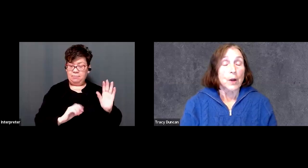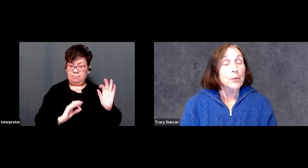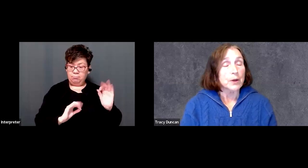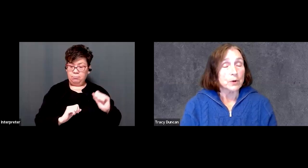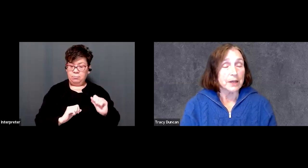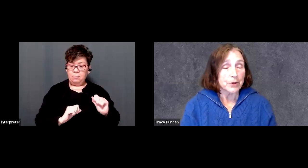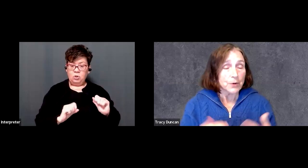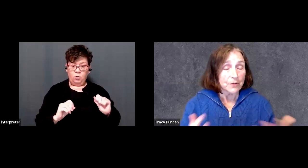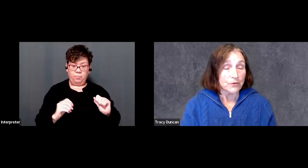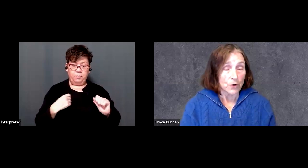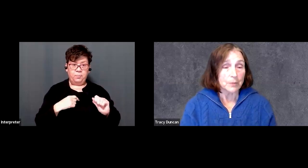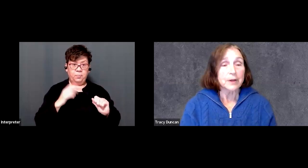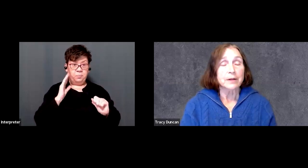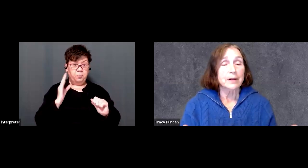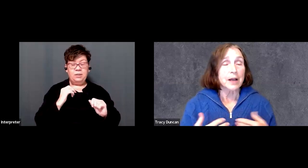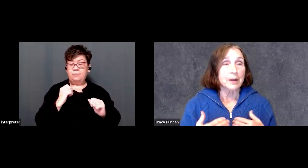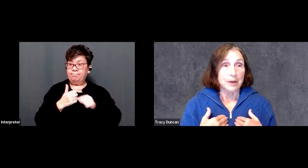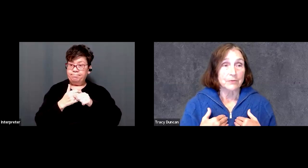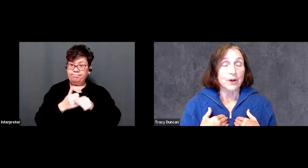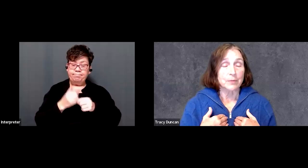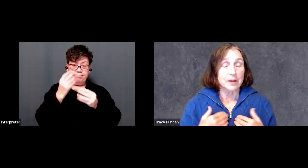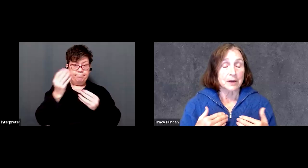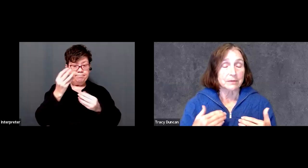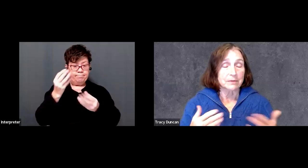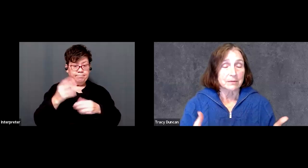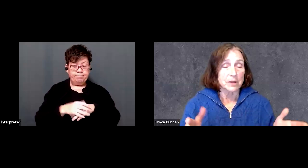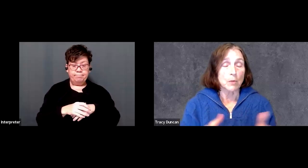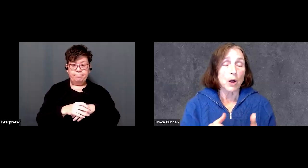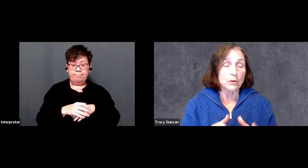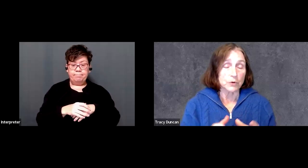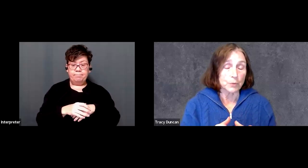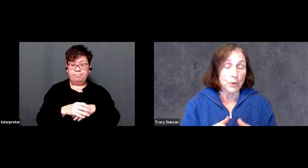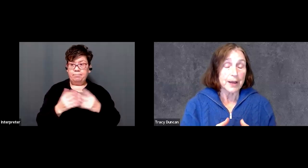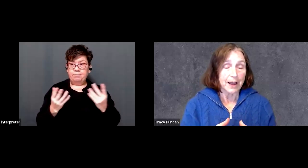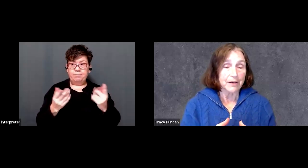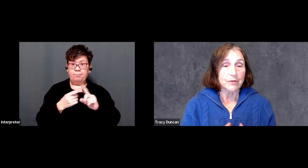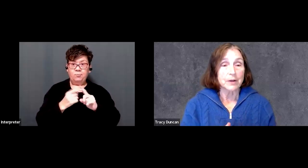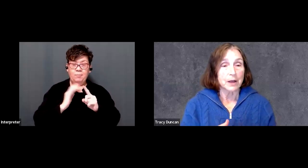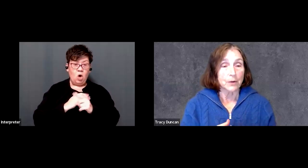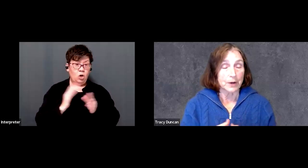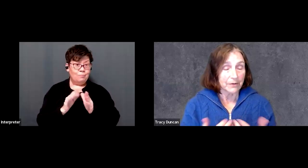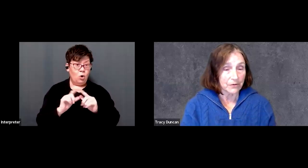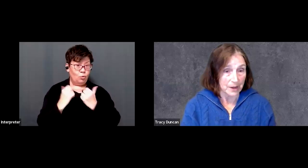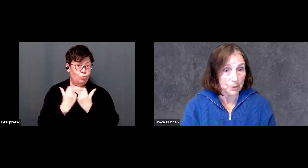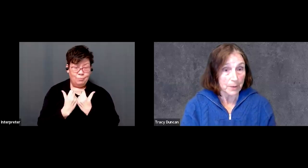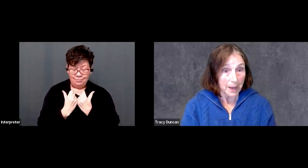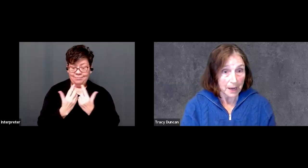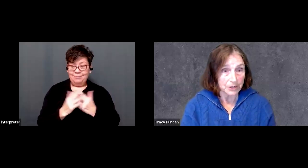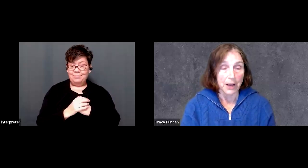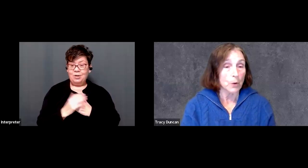So we will keep you informed. Uh... and from the small group we have, we have a Facebook page.